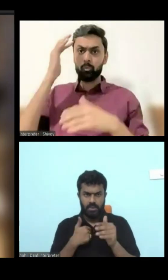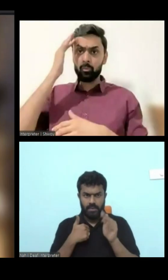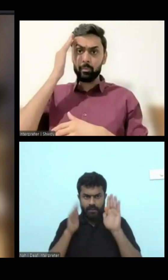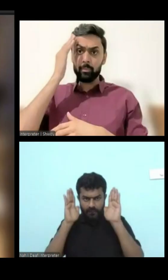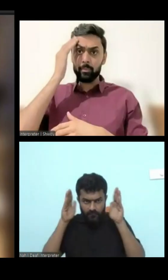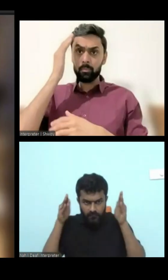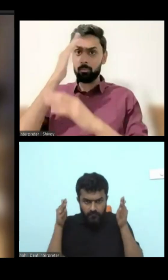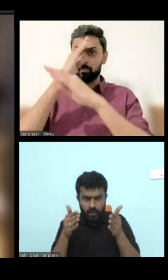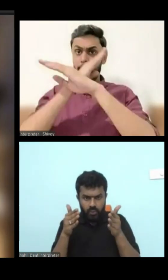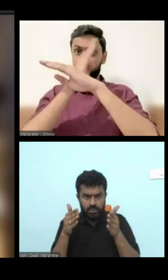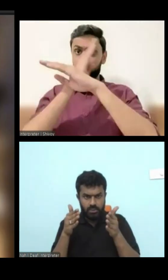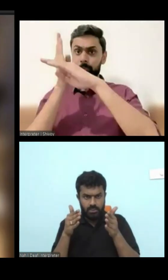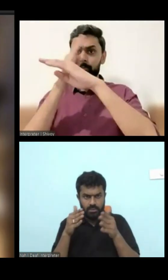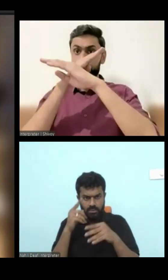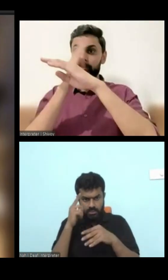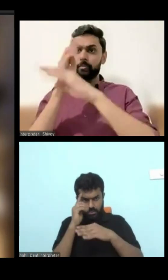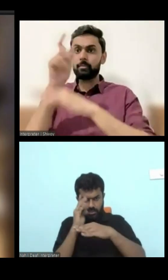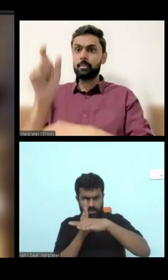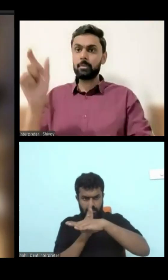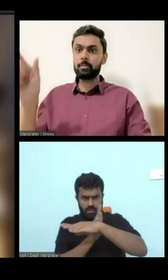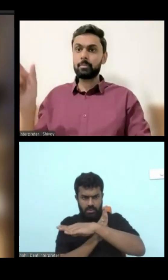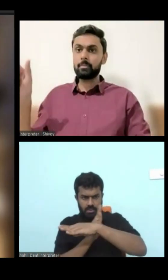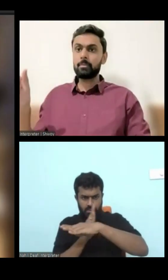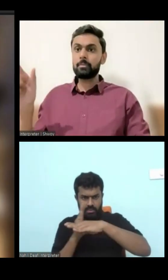So, what happens is there are invisible disabilities, what some would call.